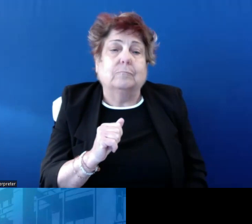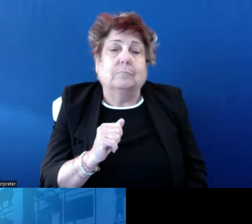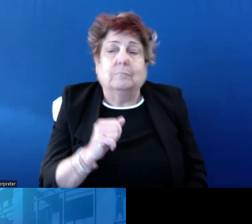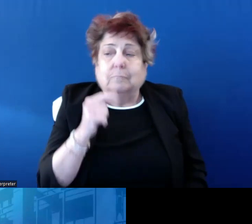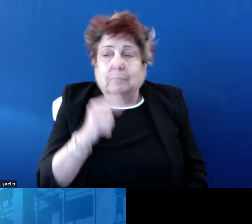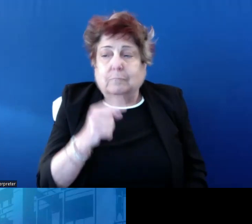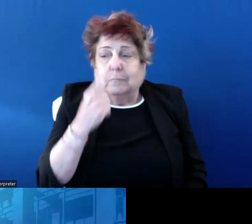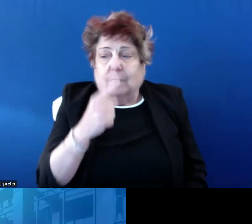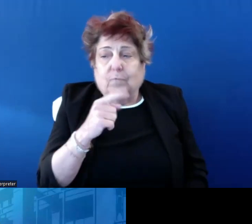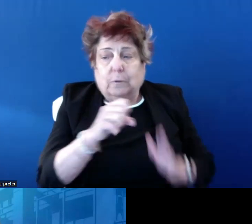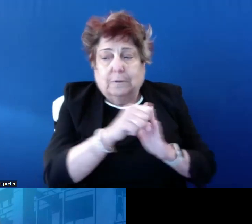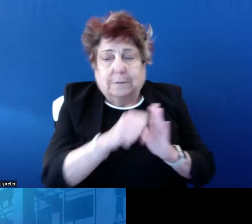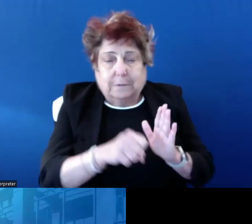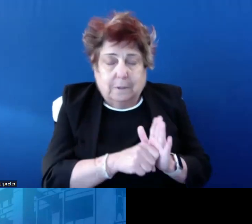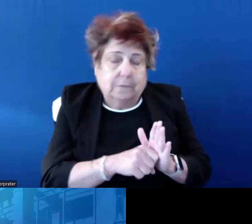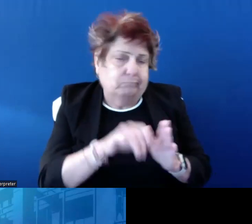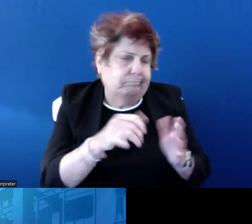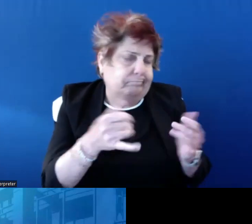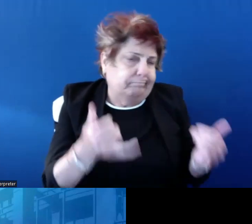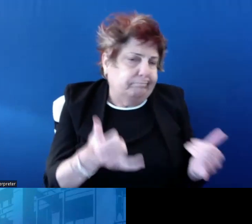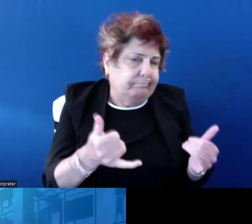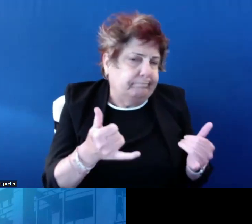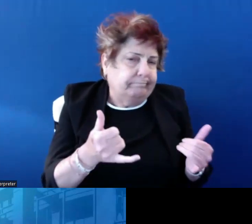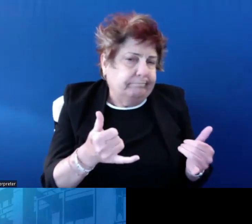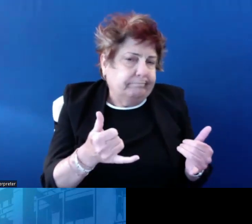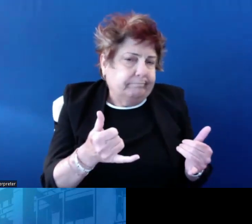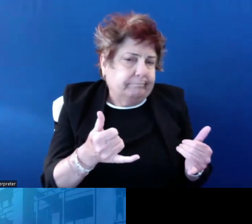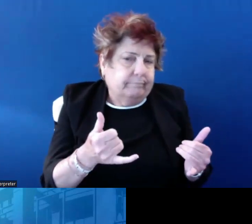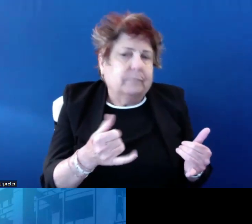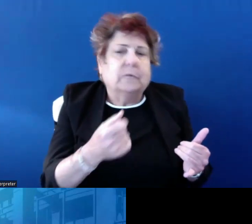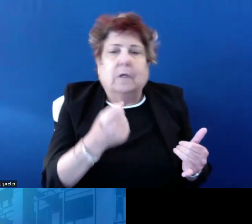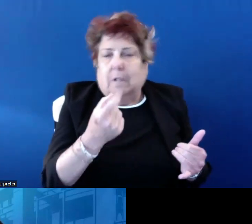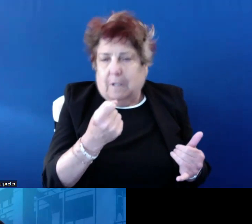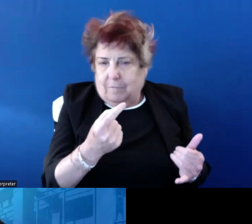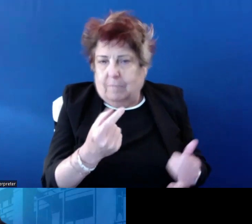that currently have an approved section 1115 demonstration.